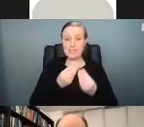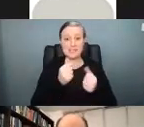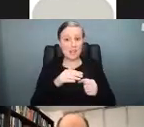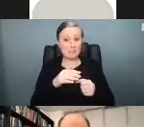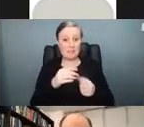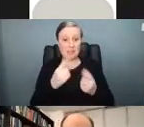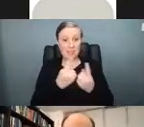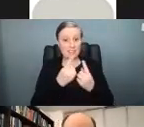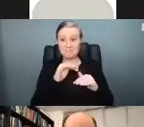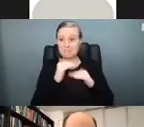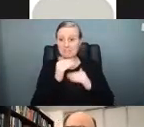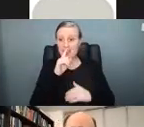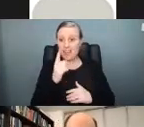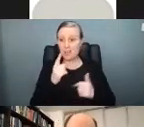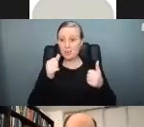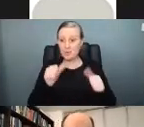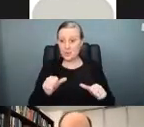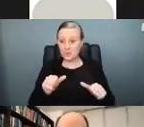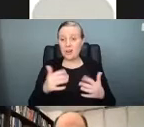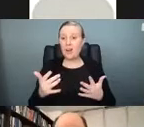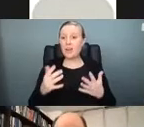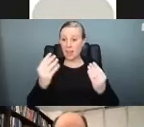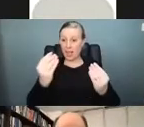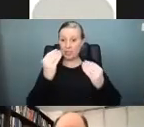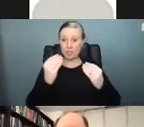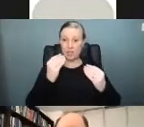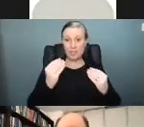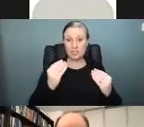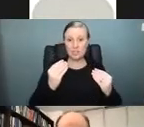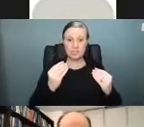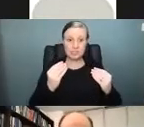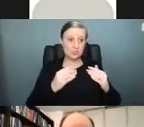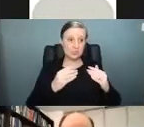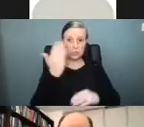it comes to things like education, and the sorts of tasks people require for work or